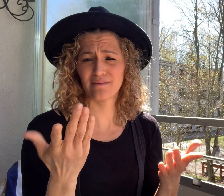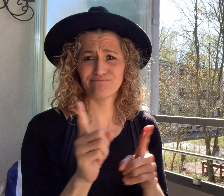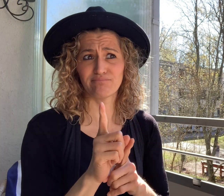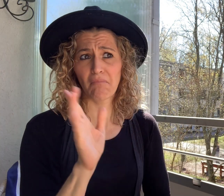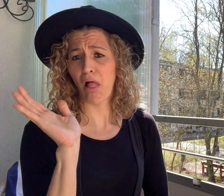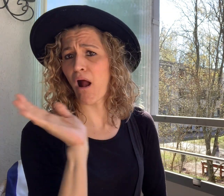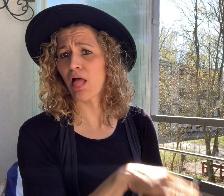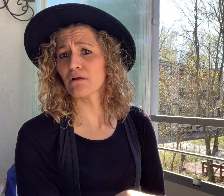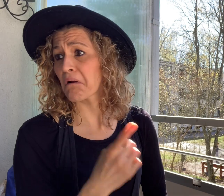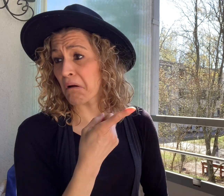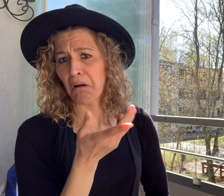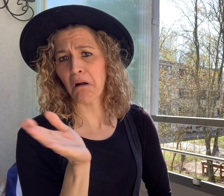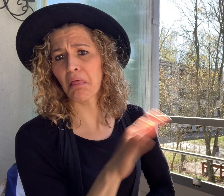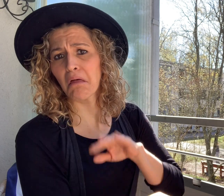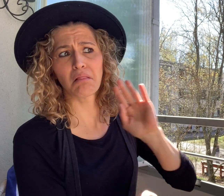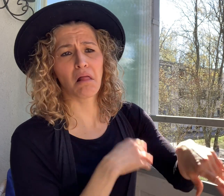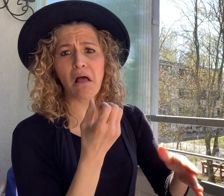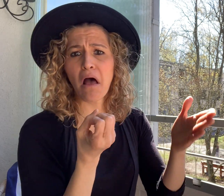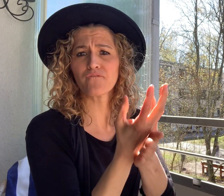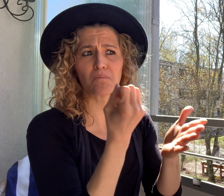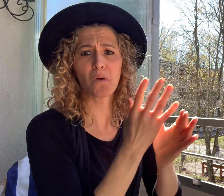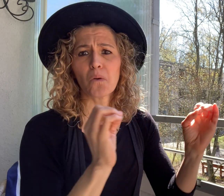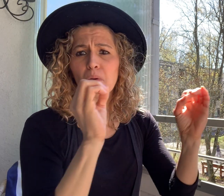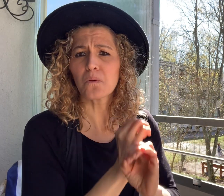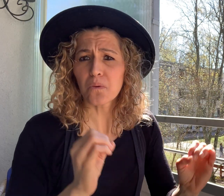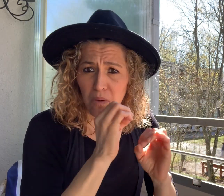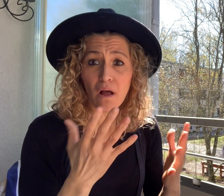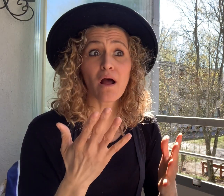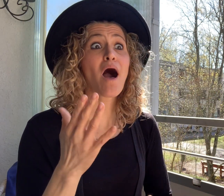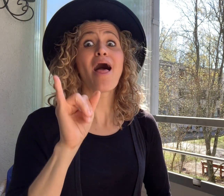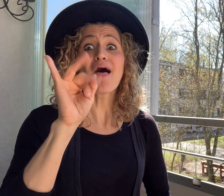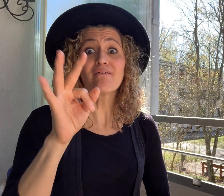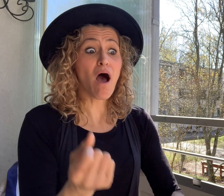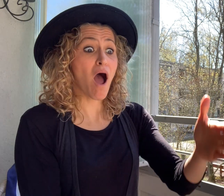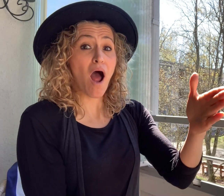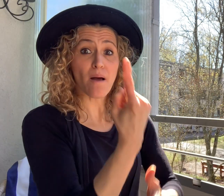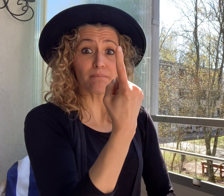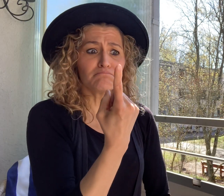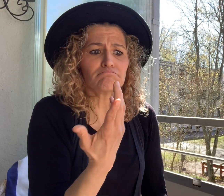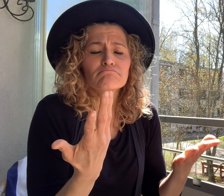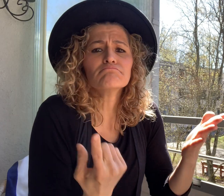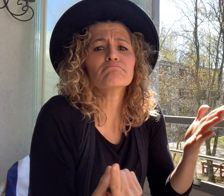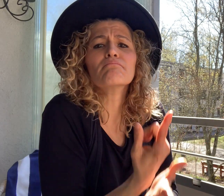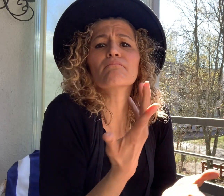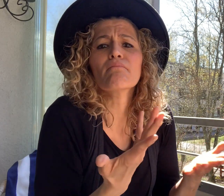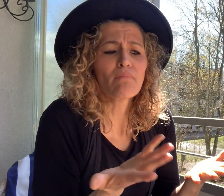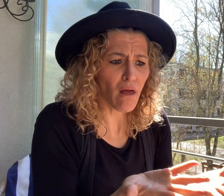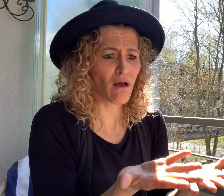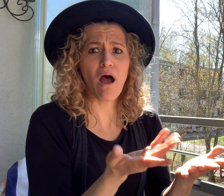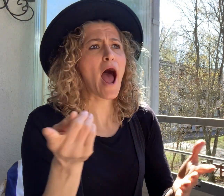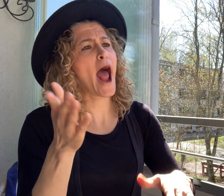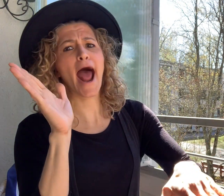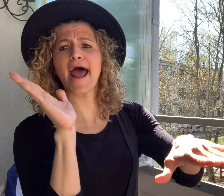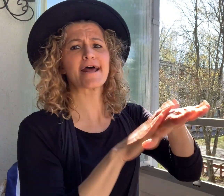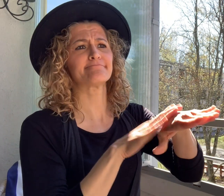who live in rural areas are being violated every